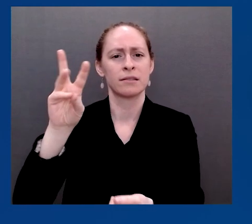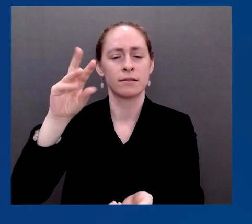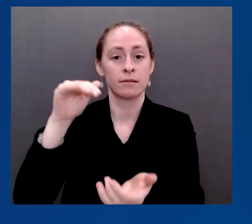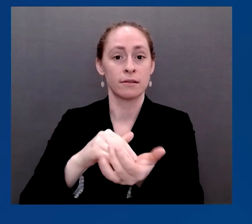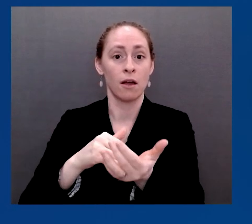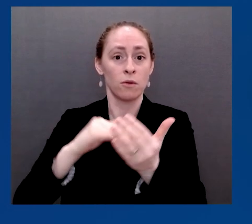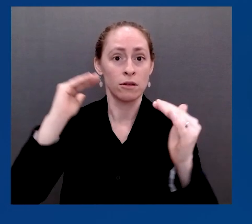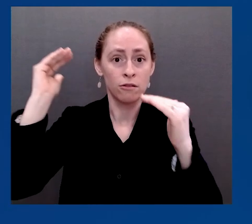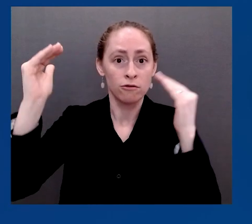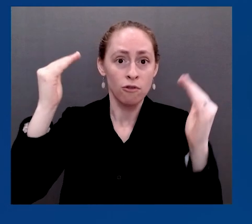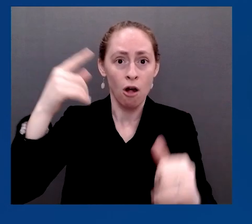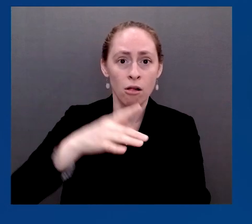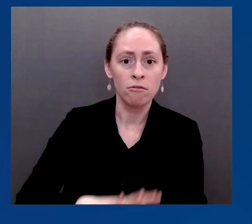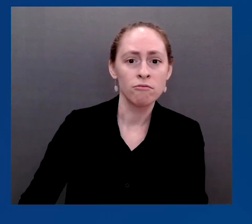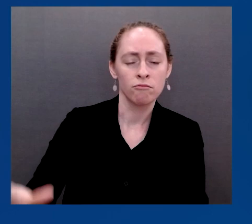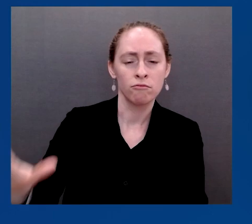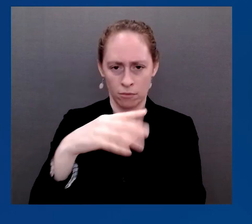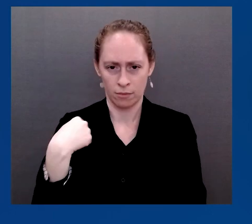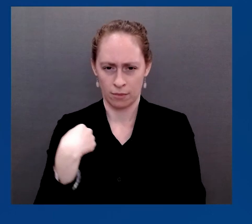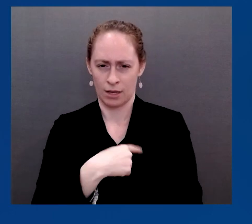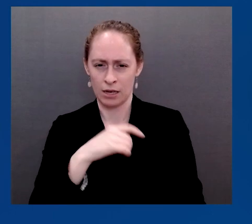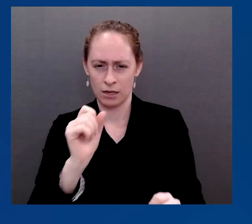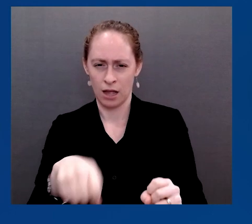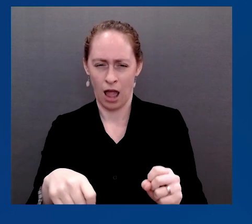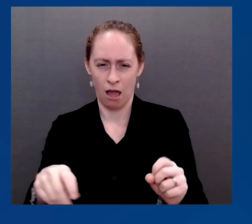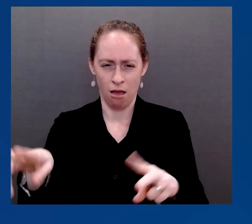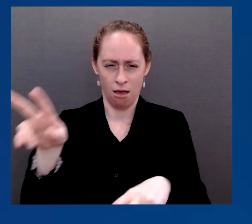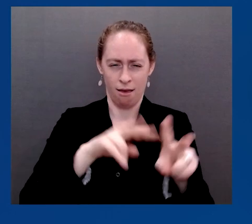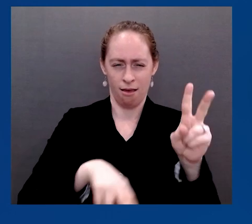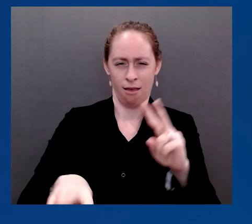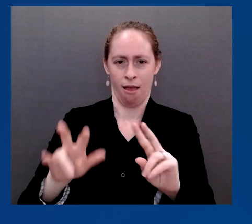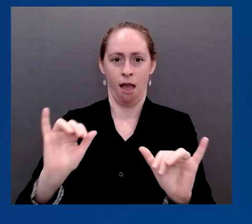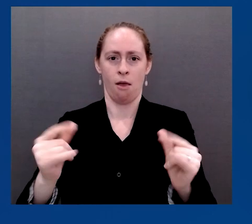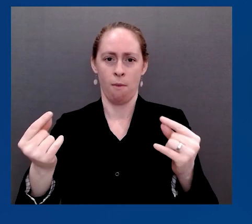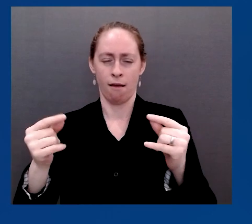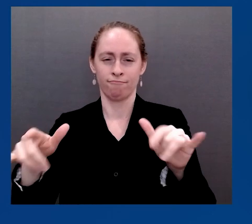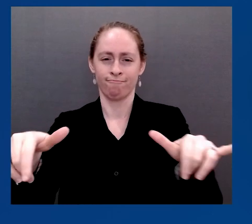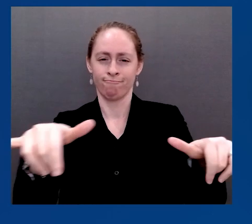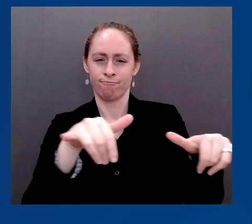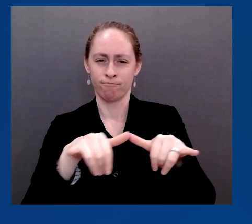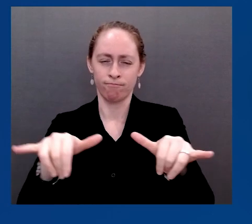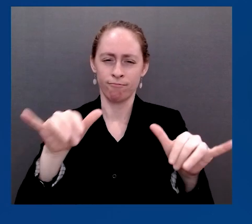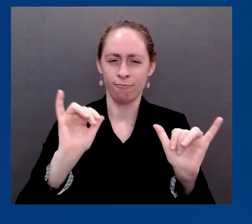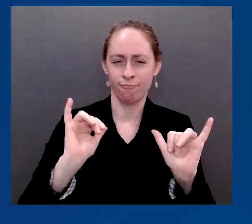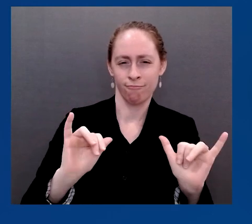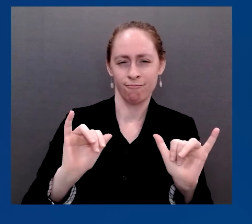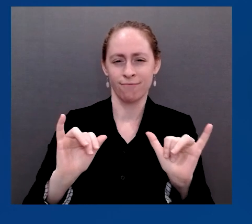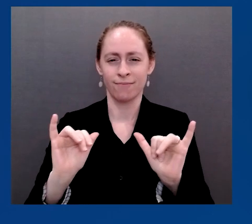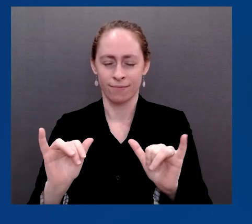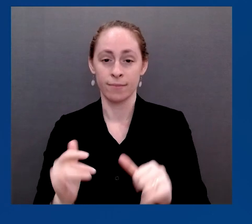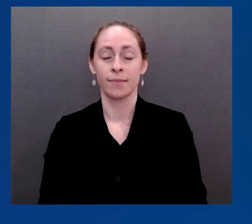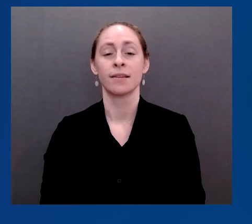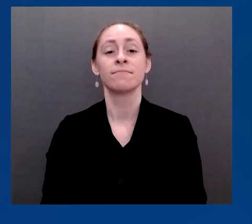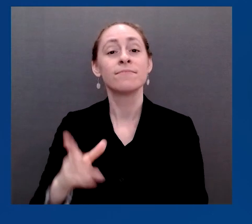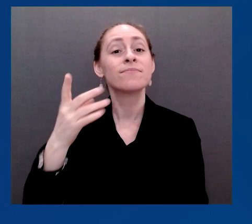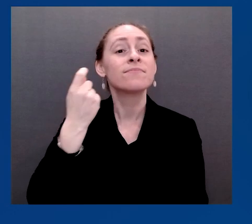Based on the latest CDC survey, we estimate over two thirds of all eligible adults